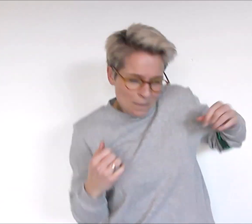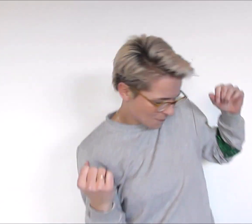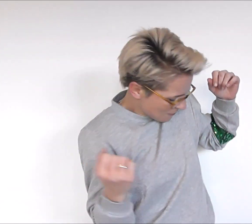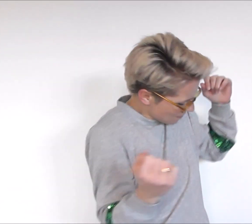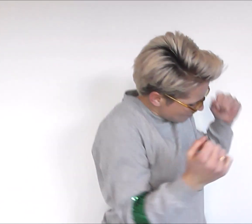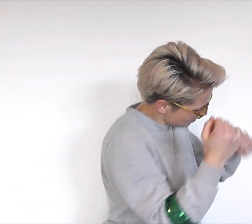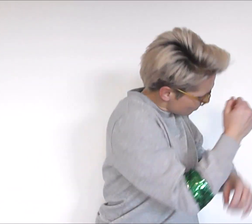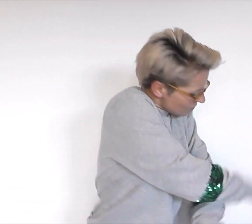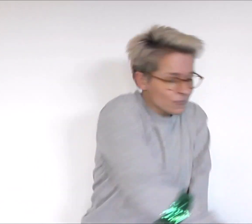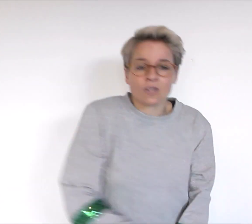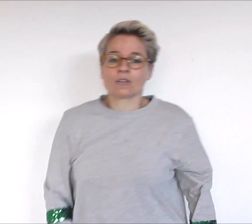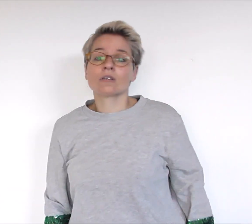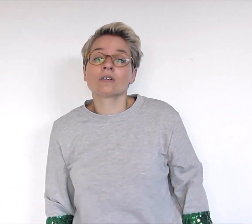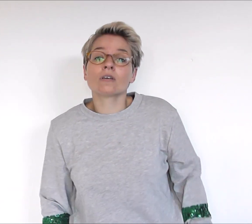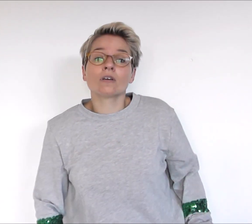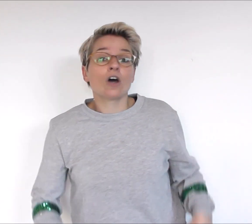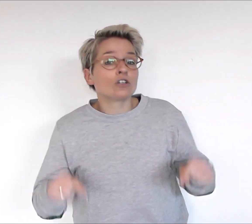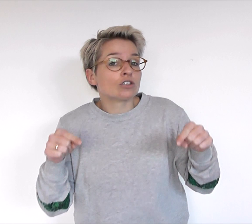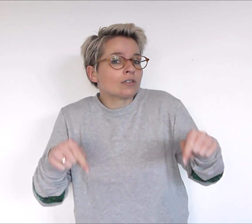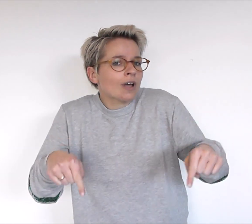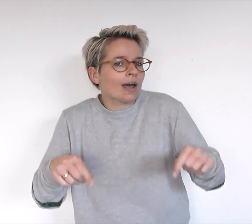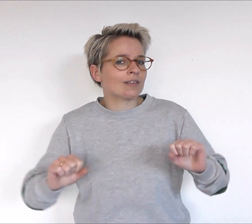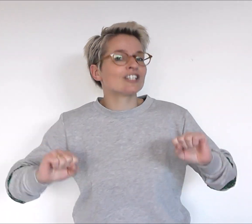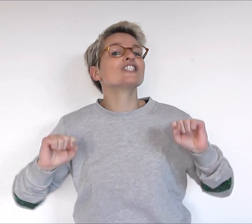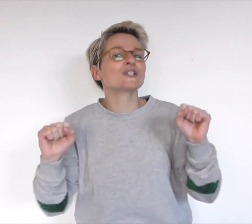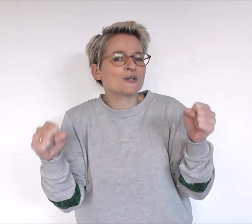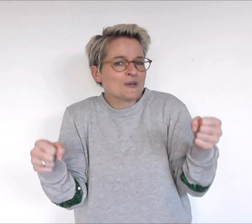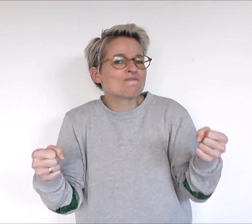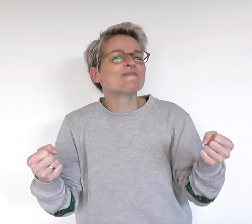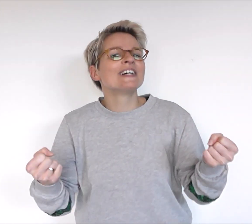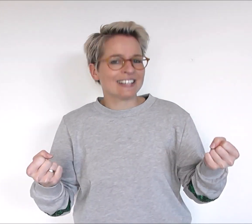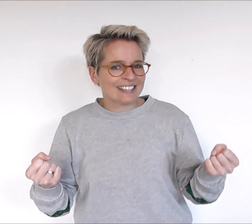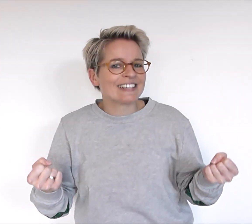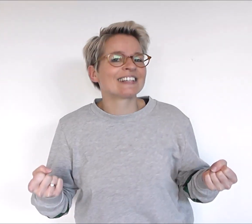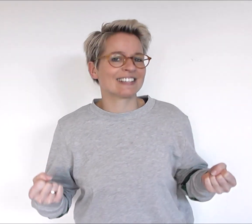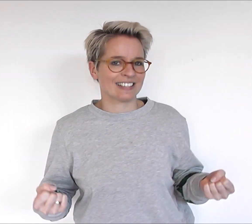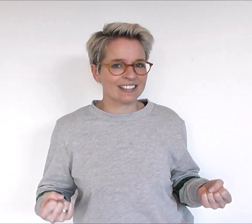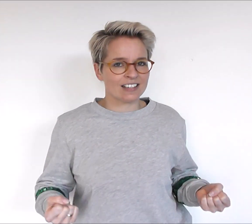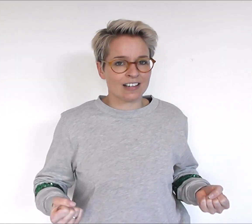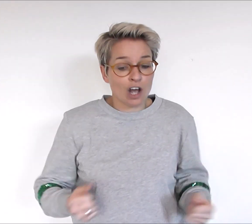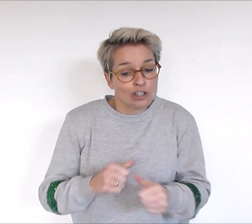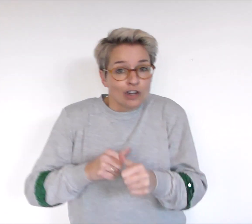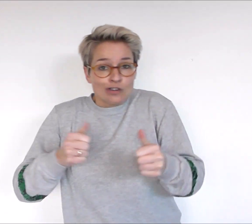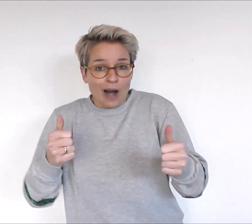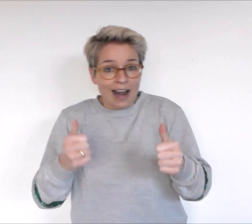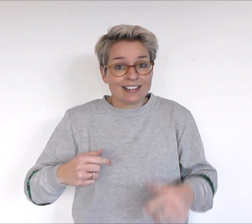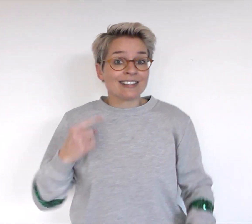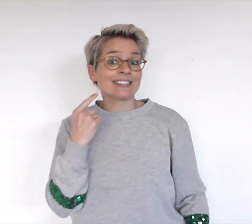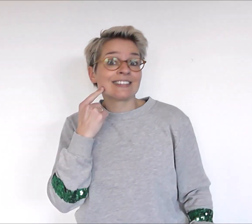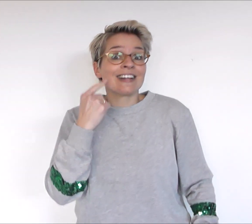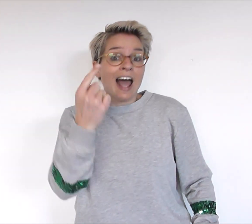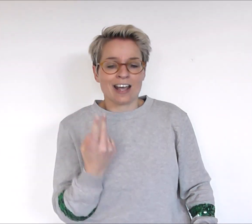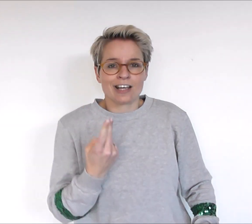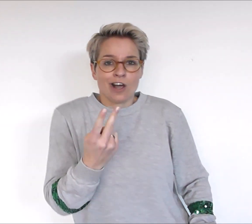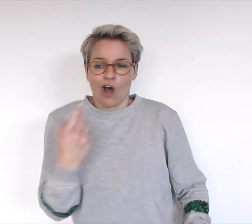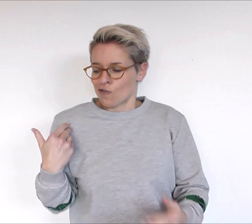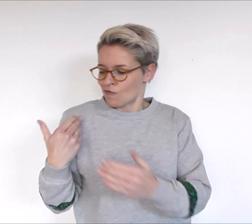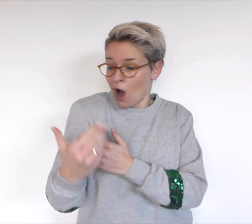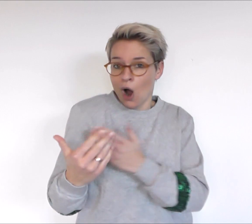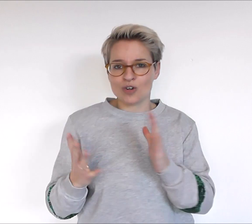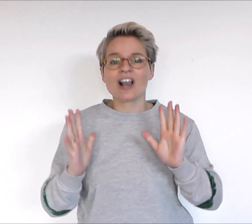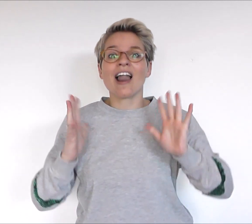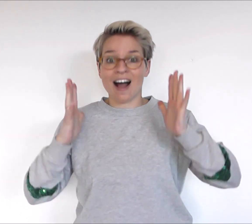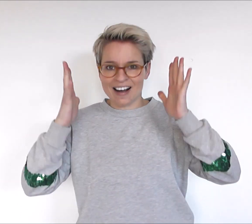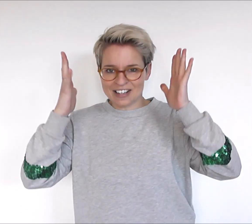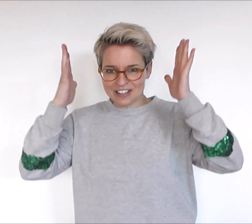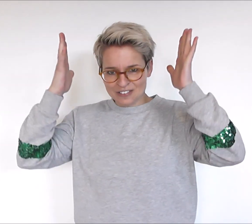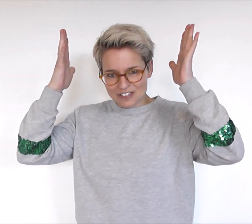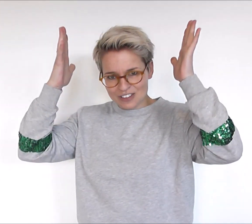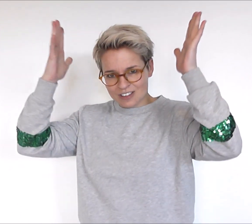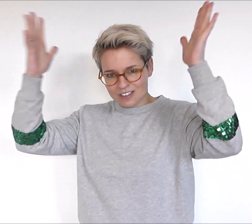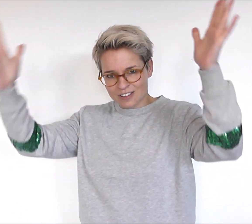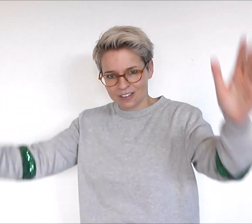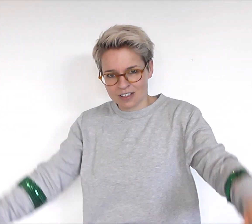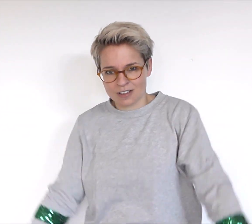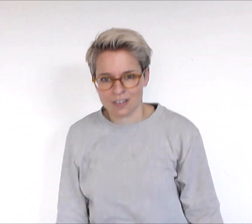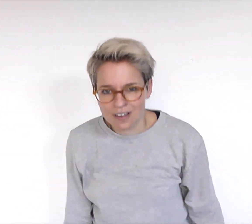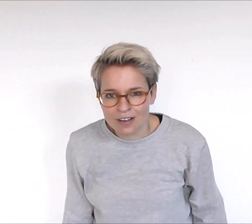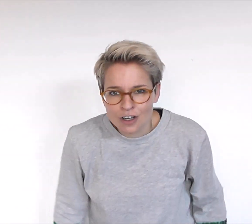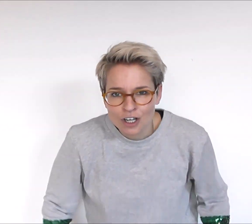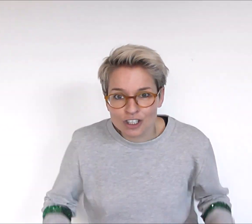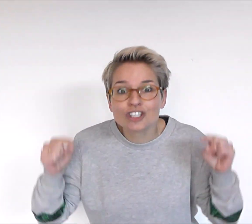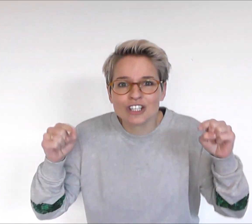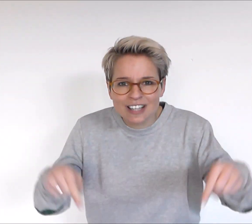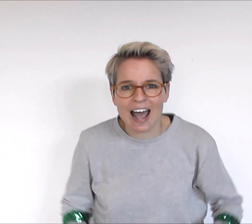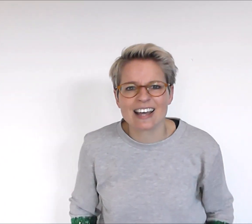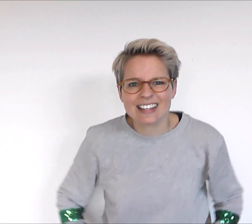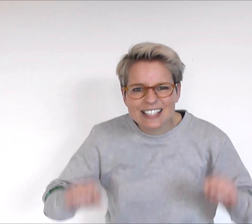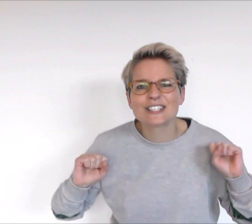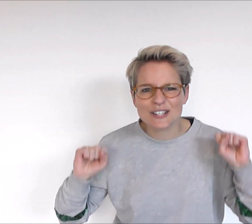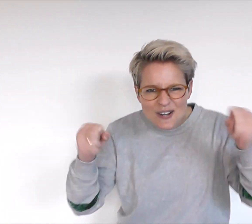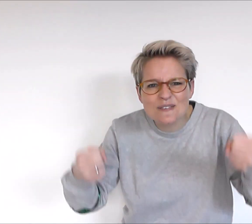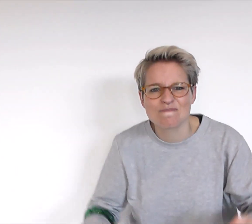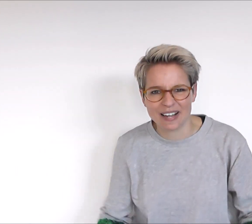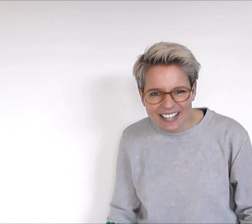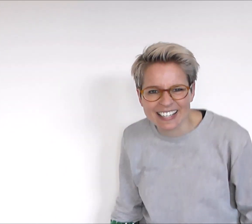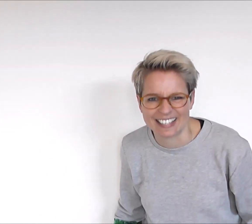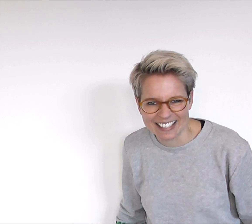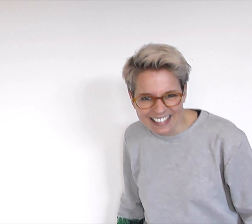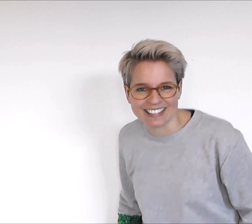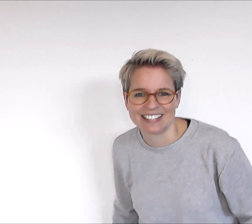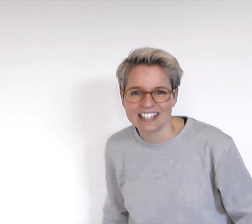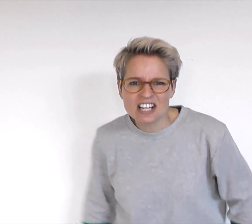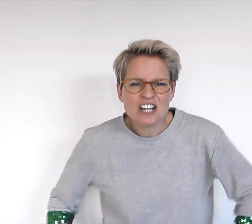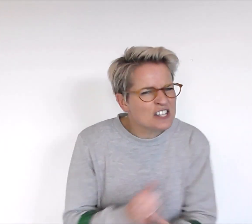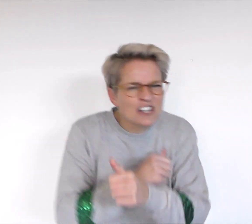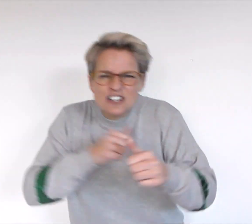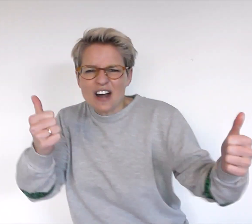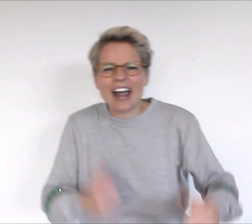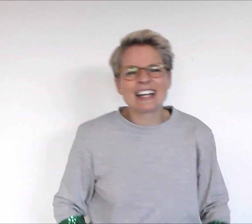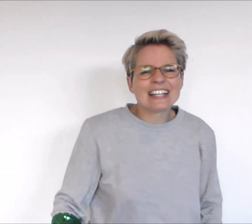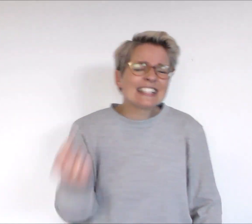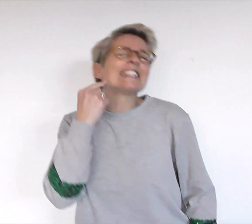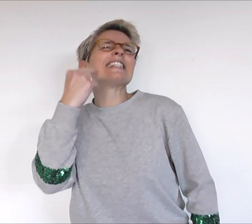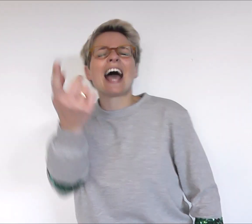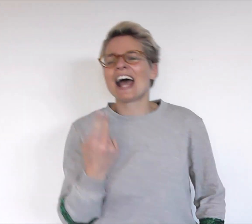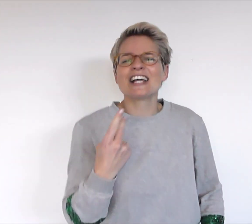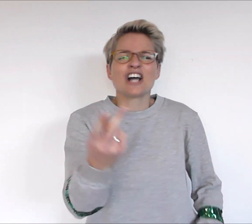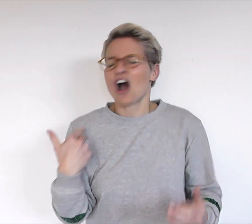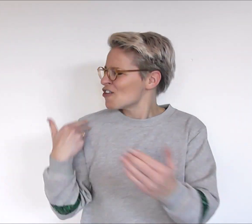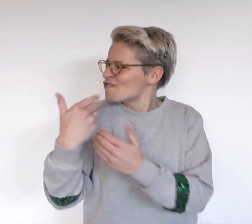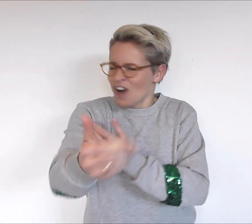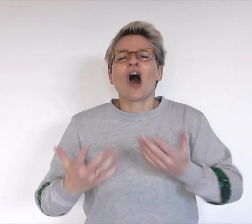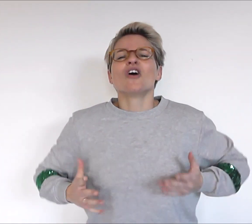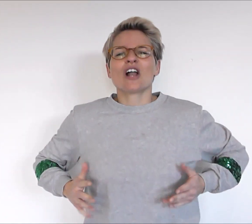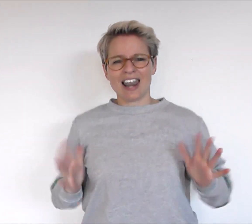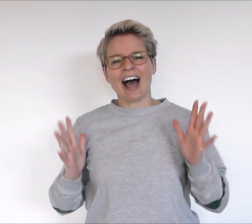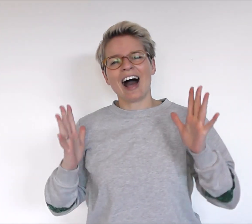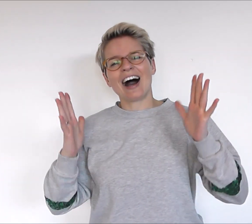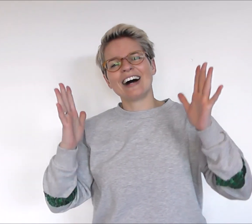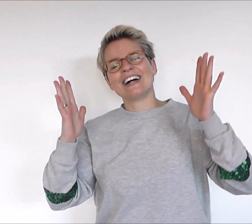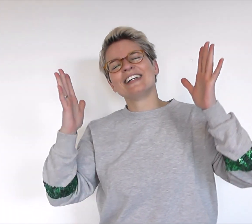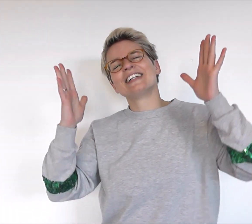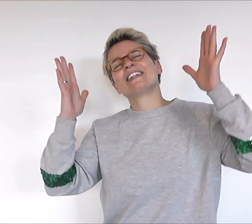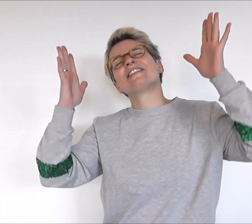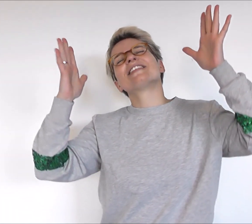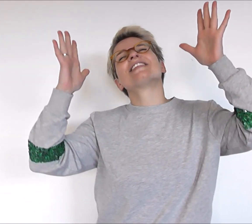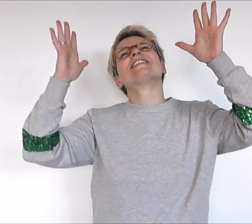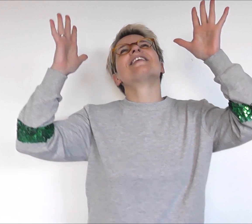Today this could be the greatest day of our lives Today this could be the greatest day of our lives